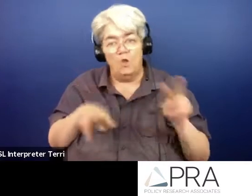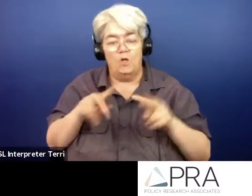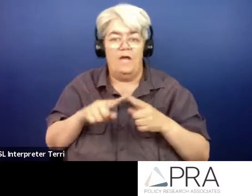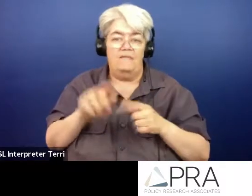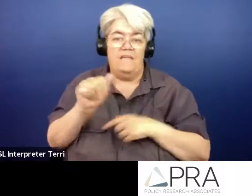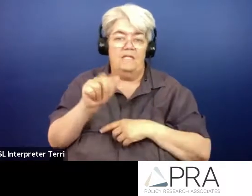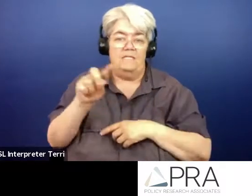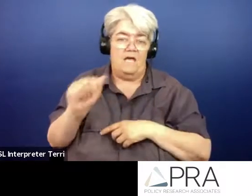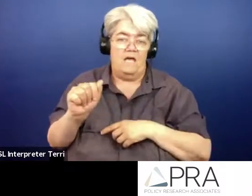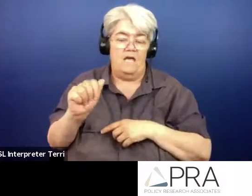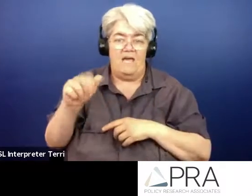with Disabilities Act to